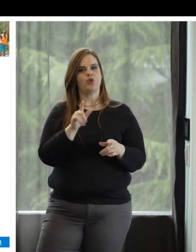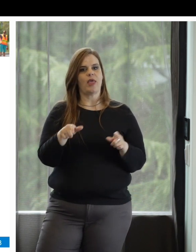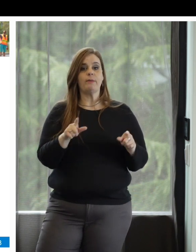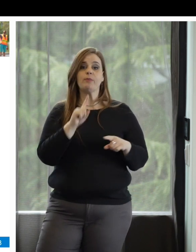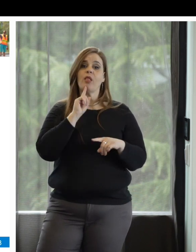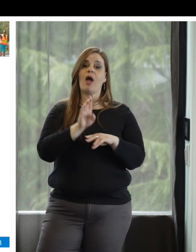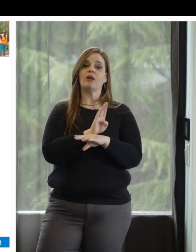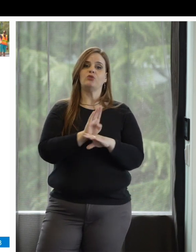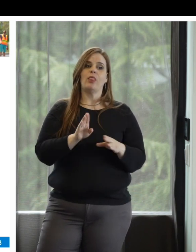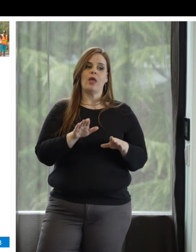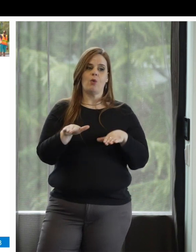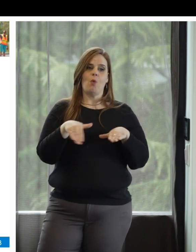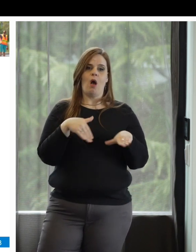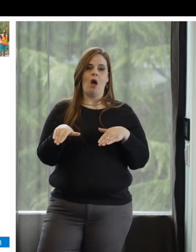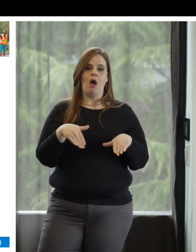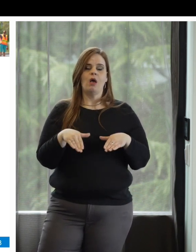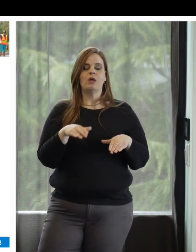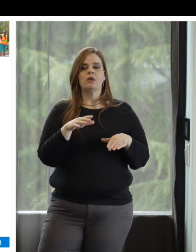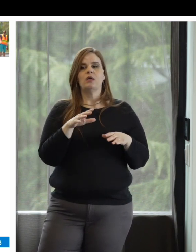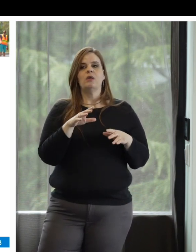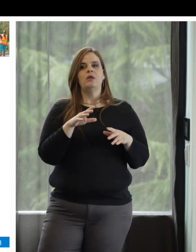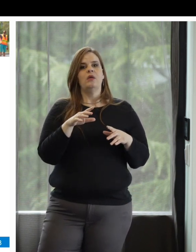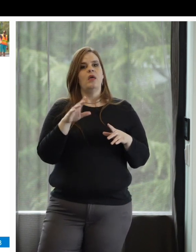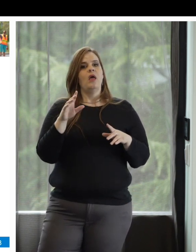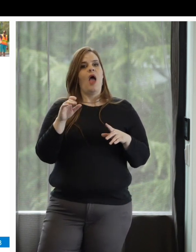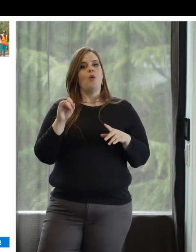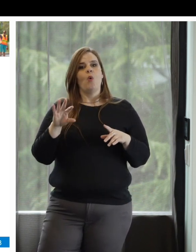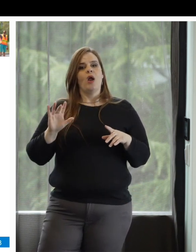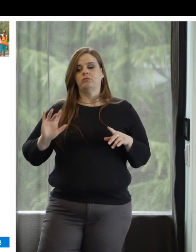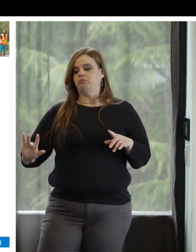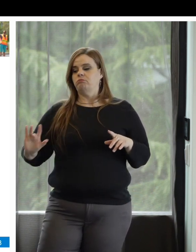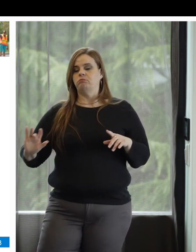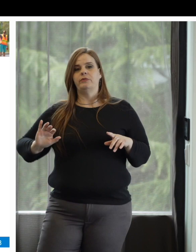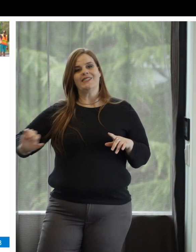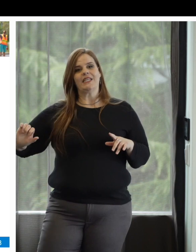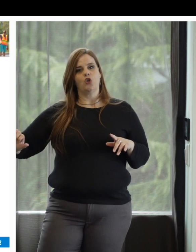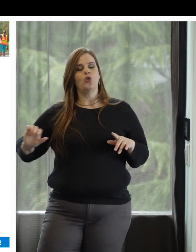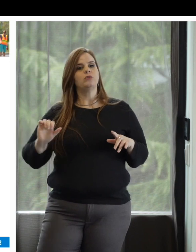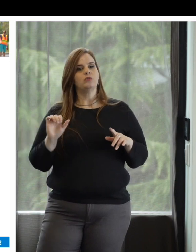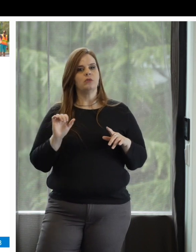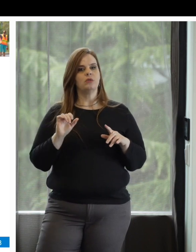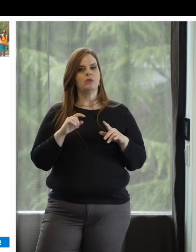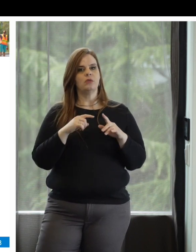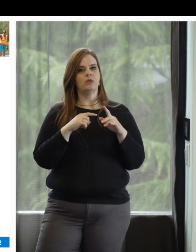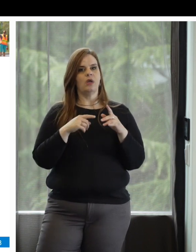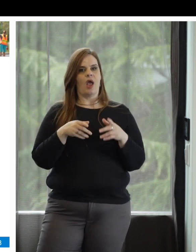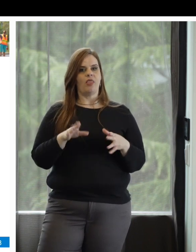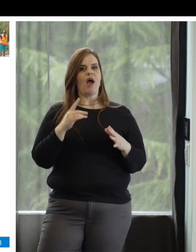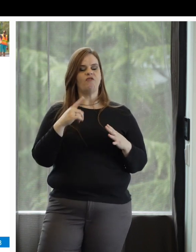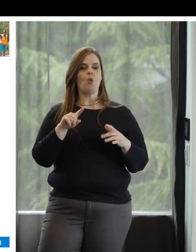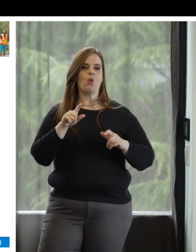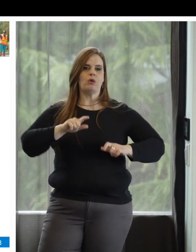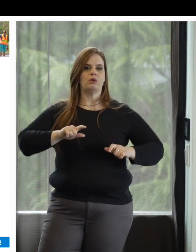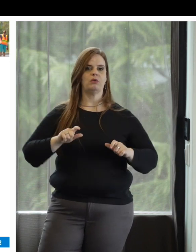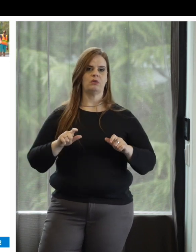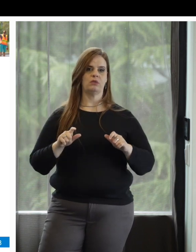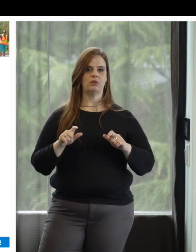and where the signals allow for a pedestrians to have the